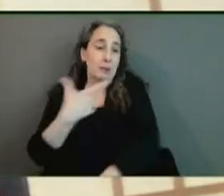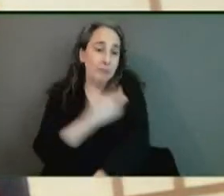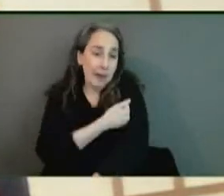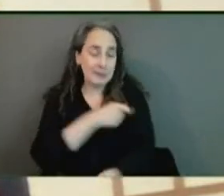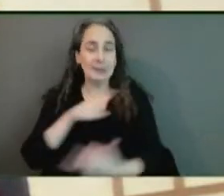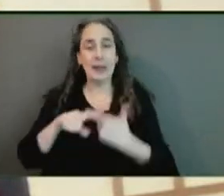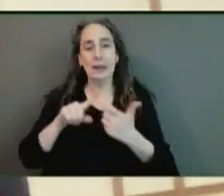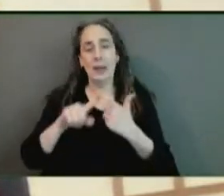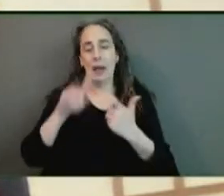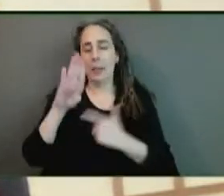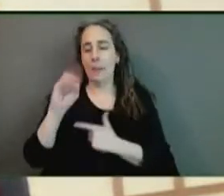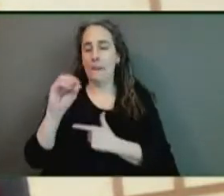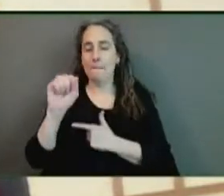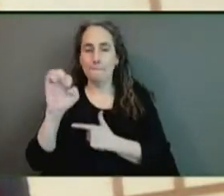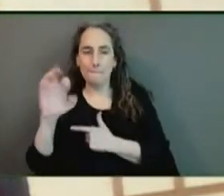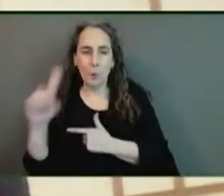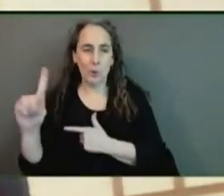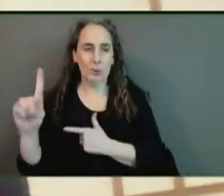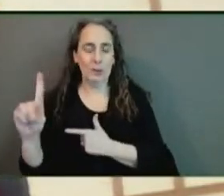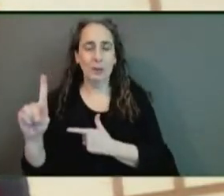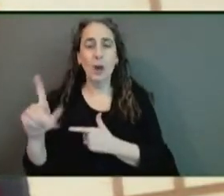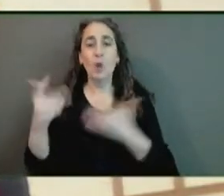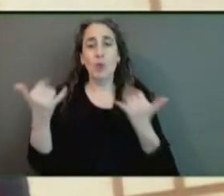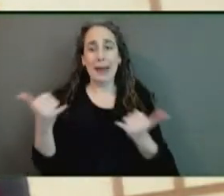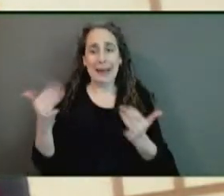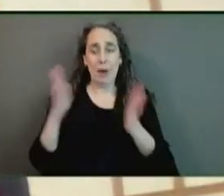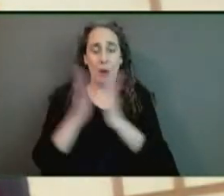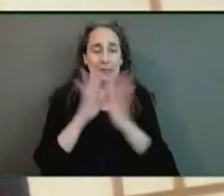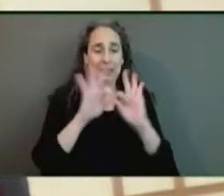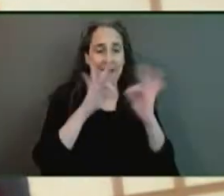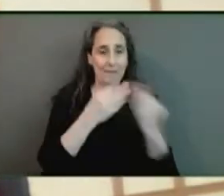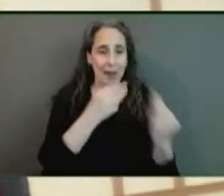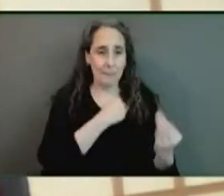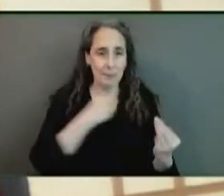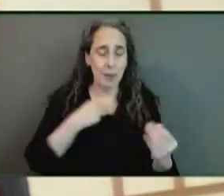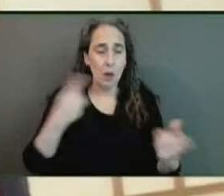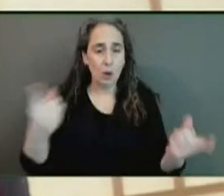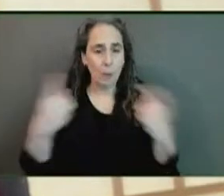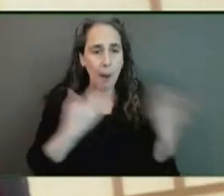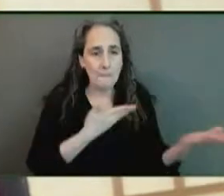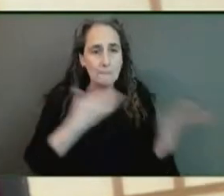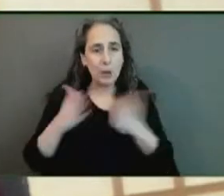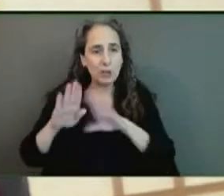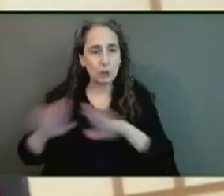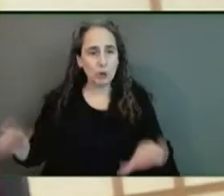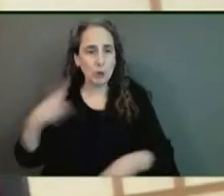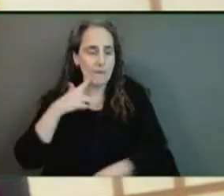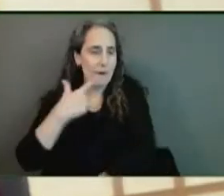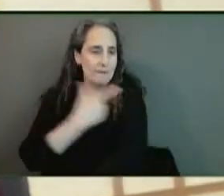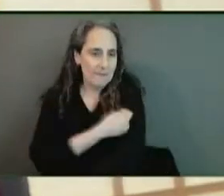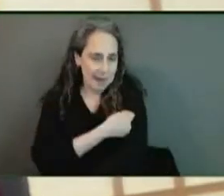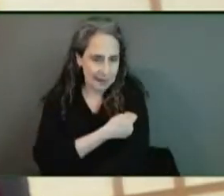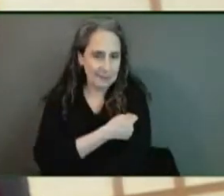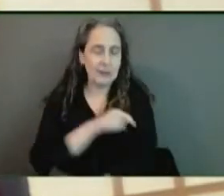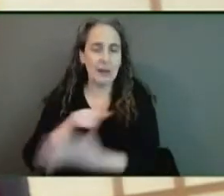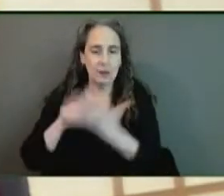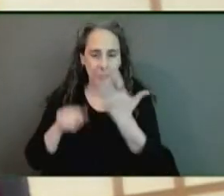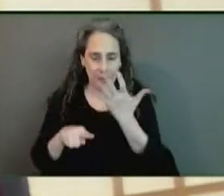individuals coming out to get vaccinated into boosted and now to get boosted, and we are in the midst of asking family